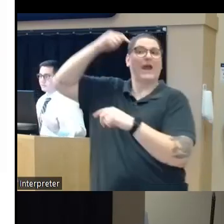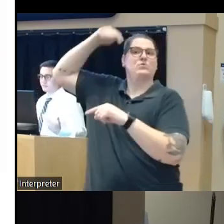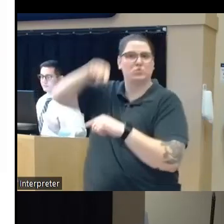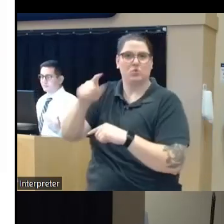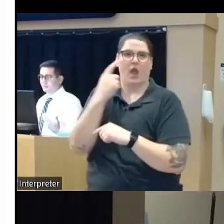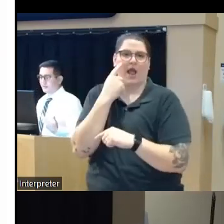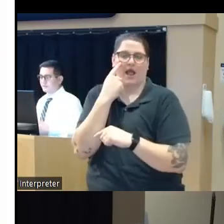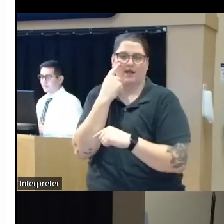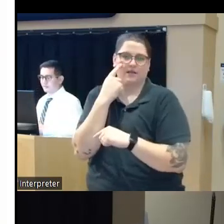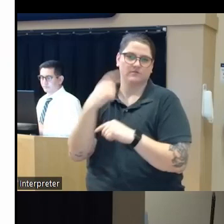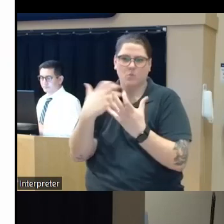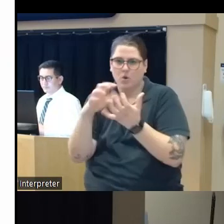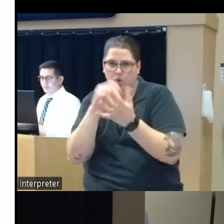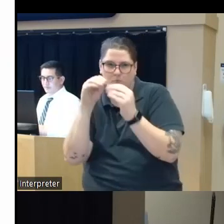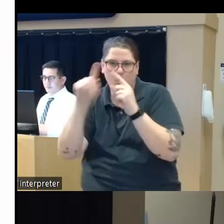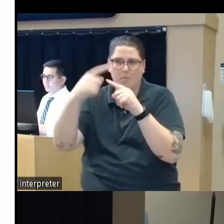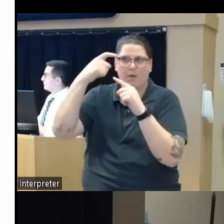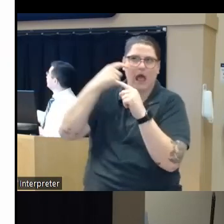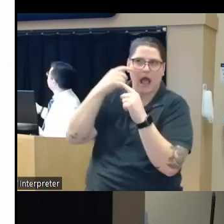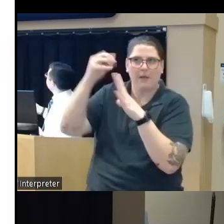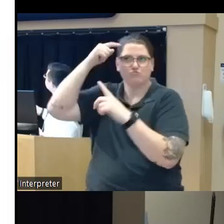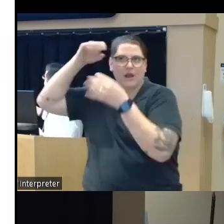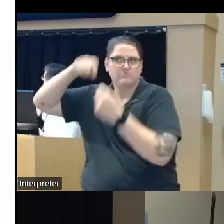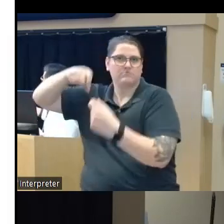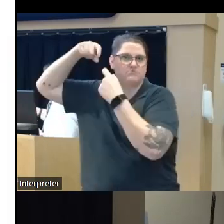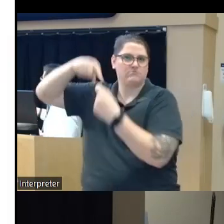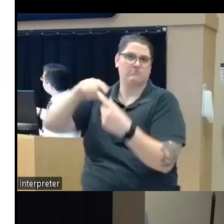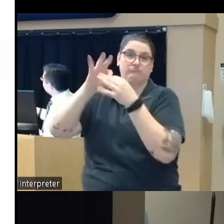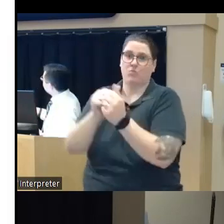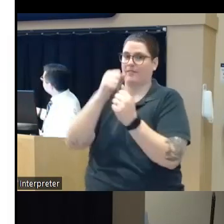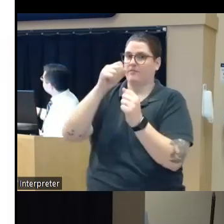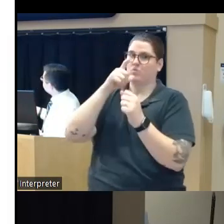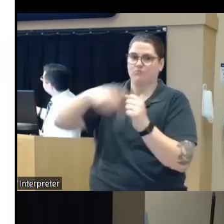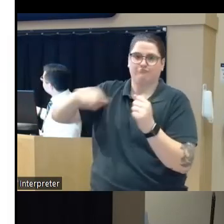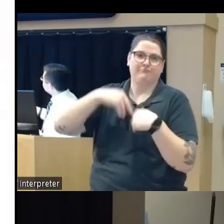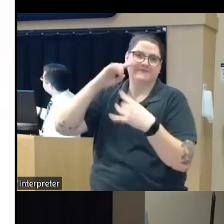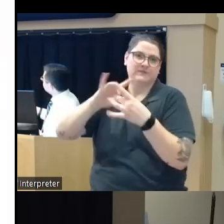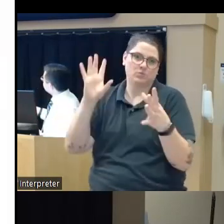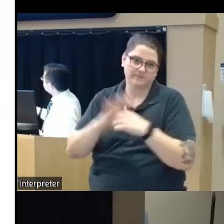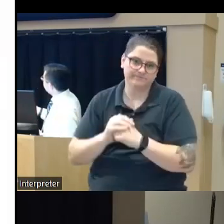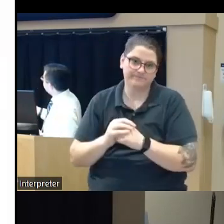in relation to to the eye and psychosis and so you can see here right sensory information is sent to